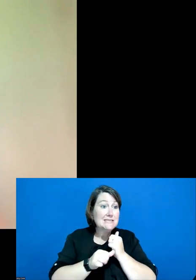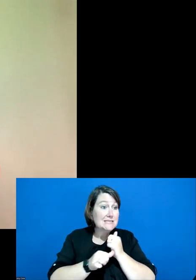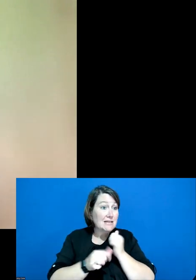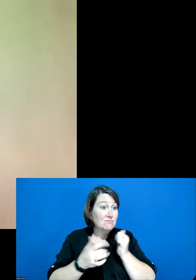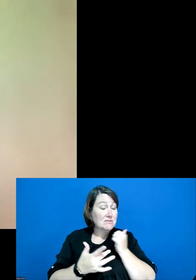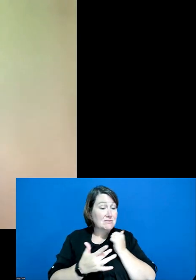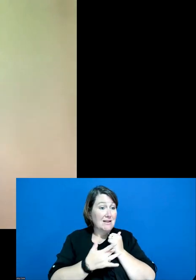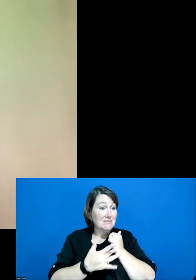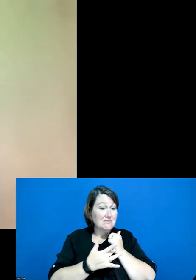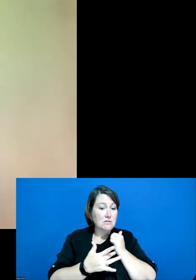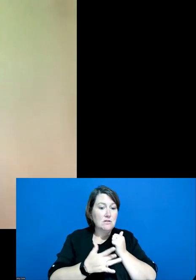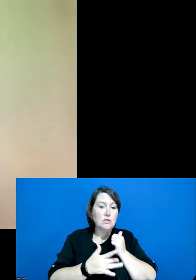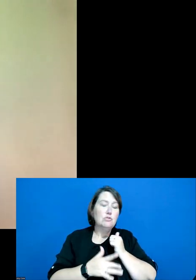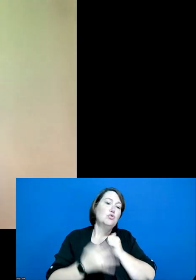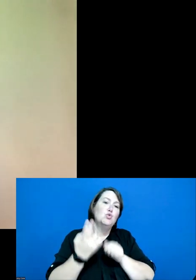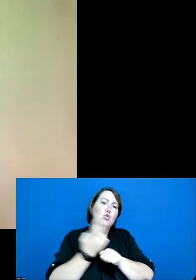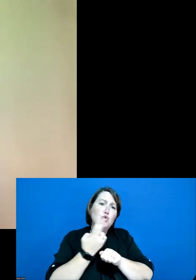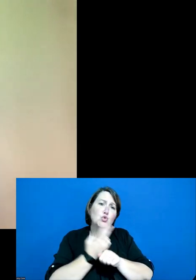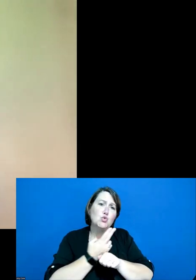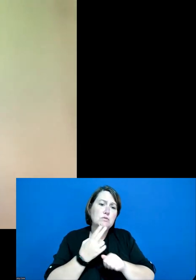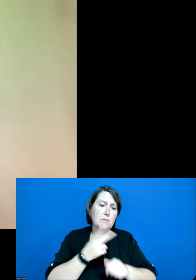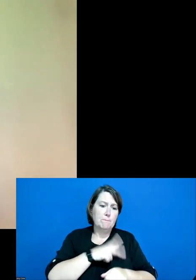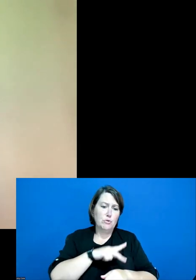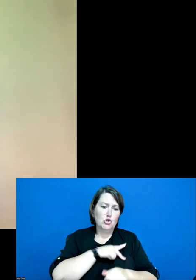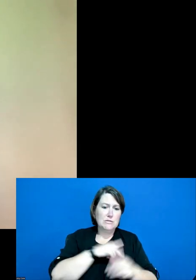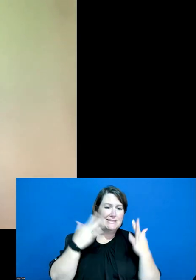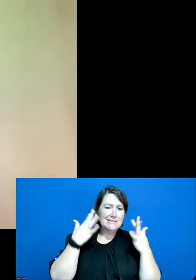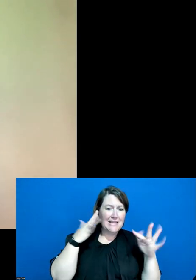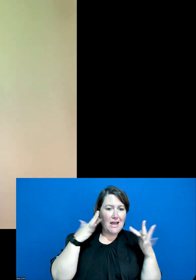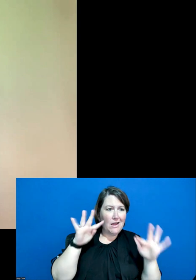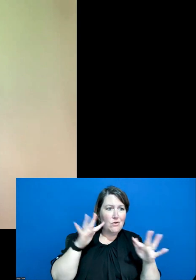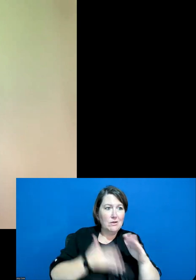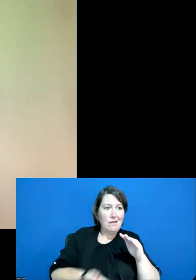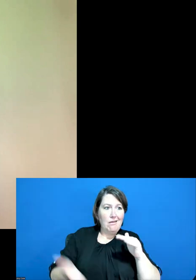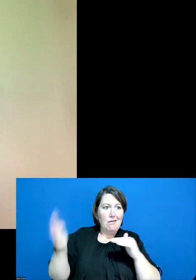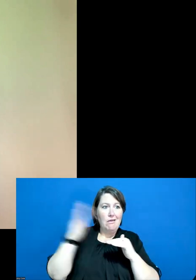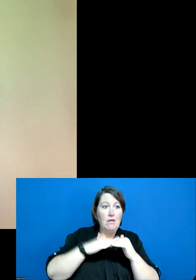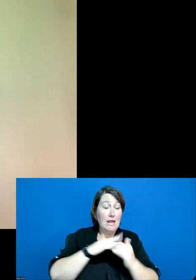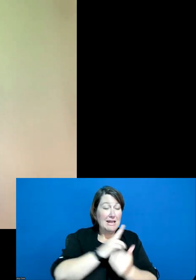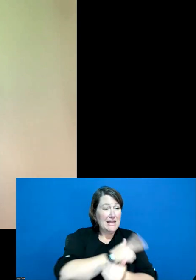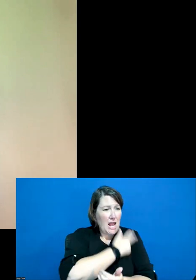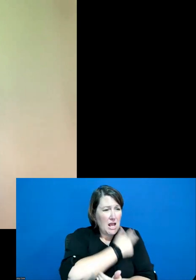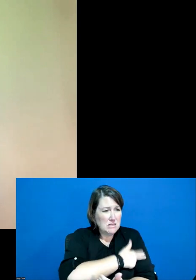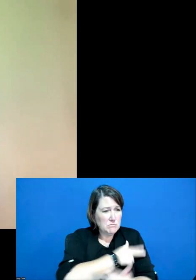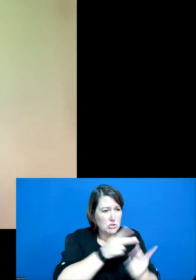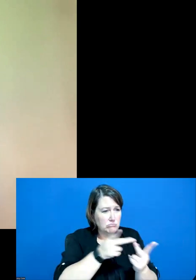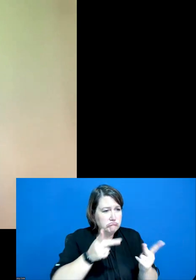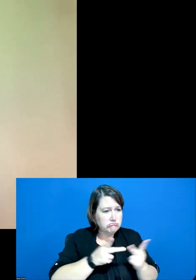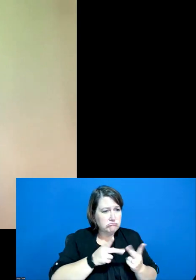personal sound amplification products in a hospital setting and one, I think, also in an outpatient setting.